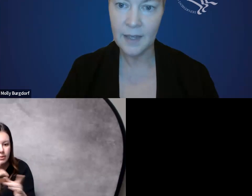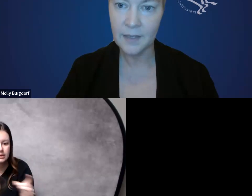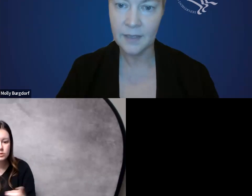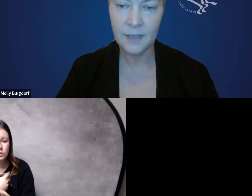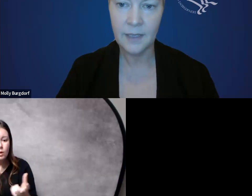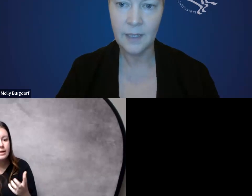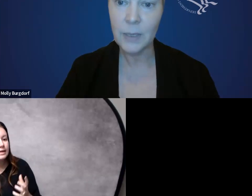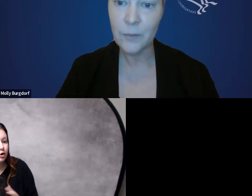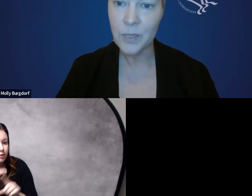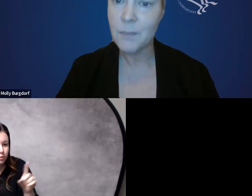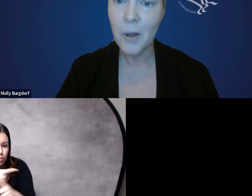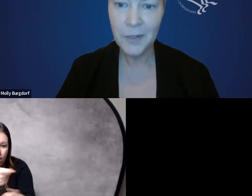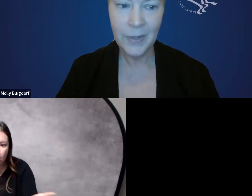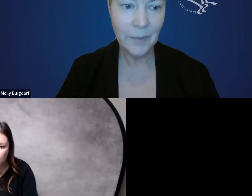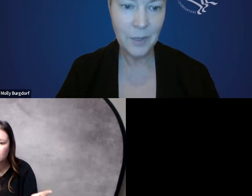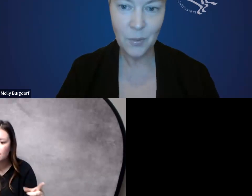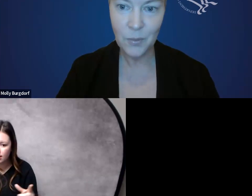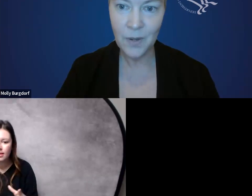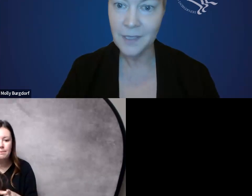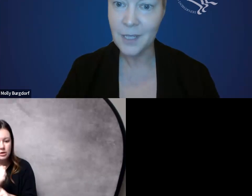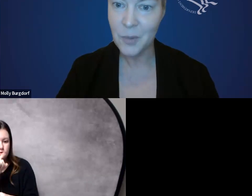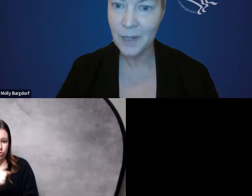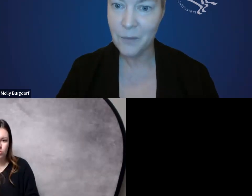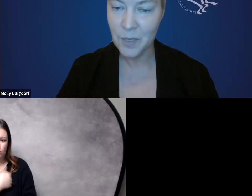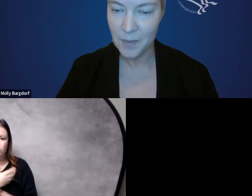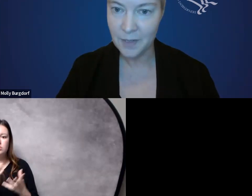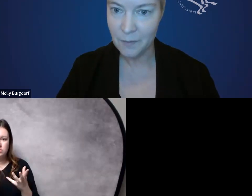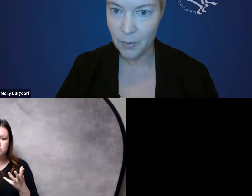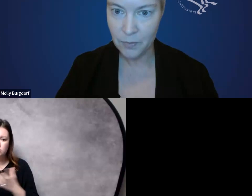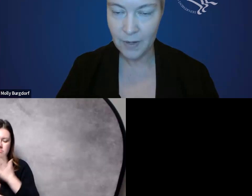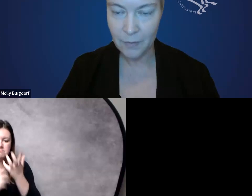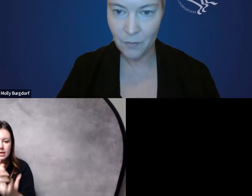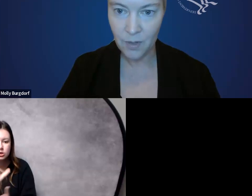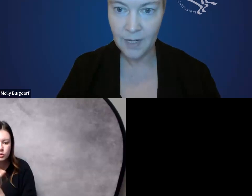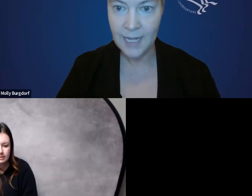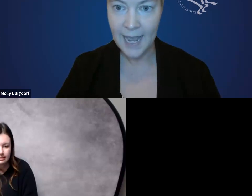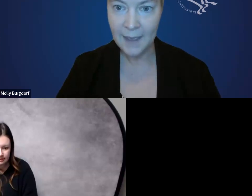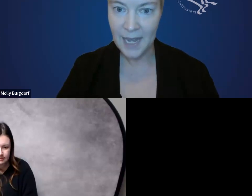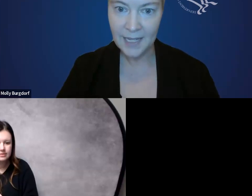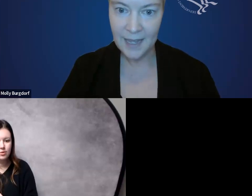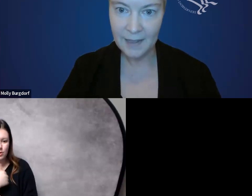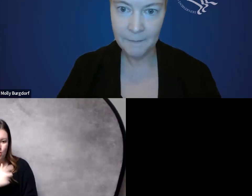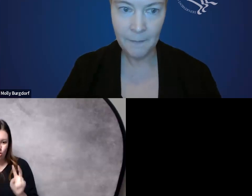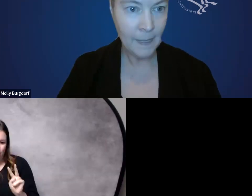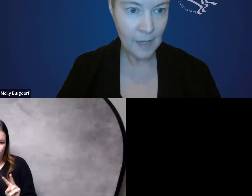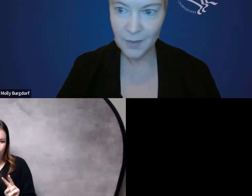and we look forward to partnering with you on continuing enforcement on both 504 and the ADA.